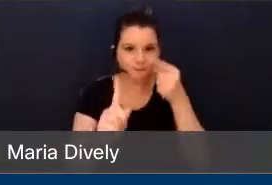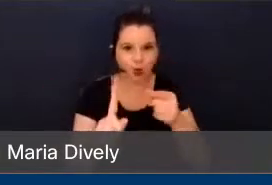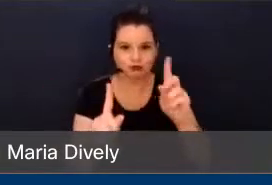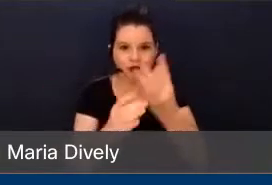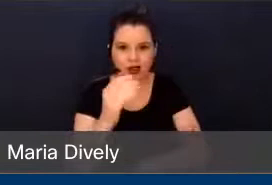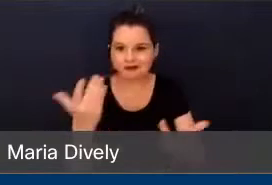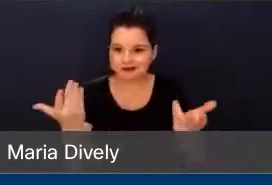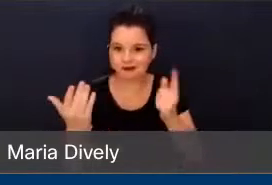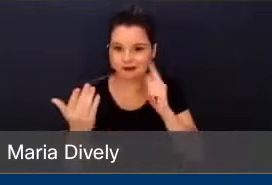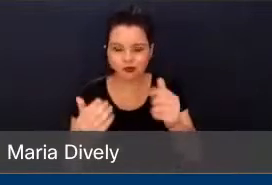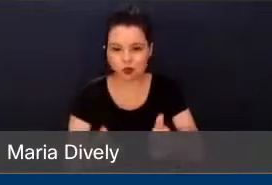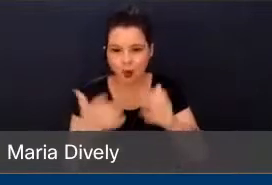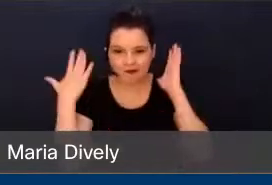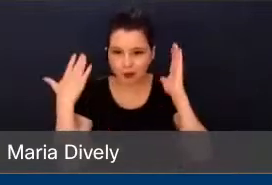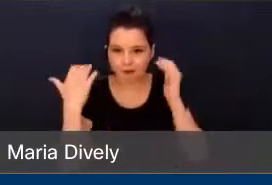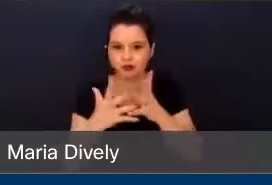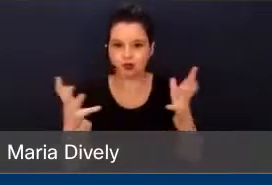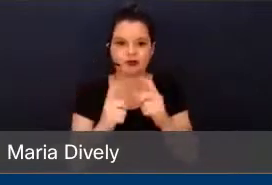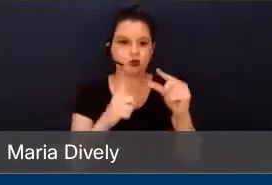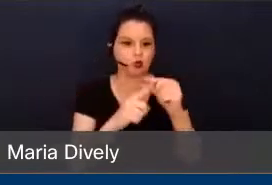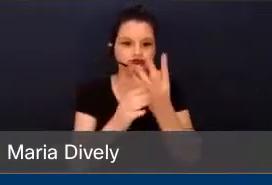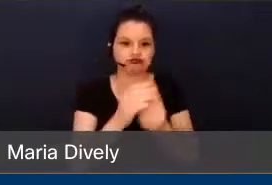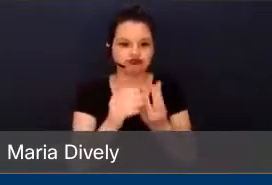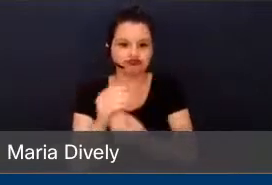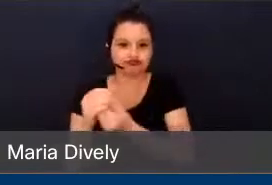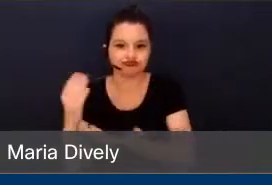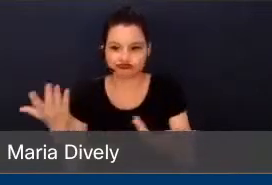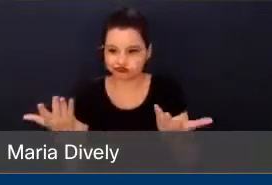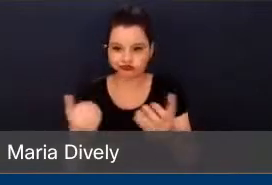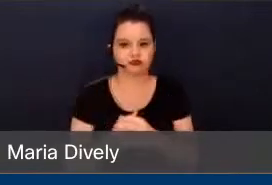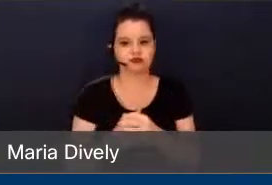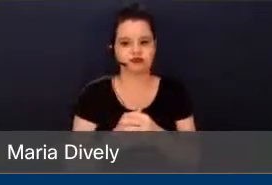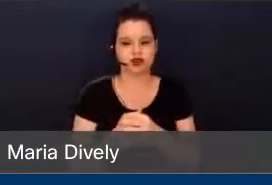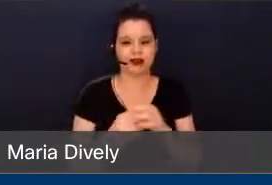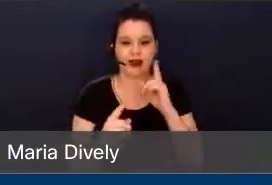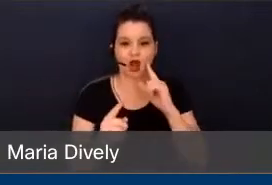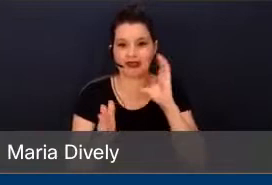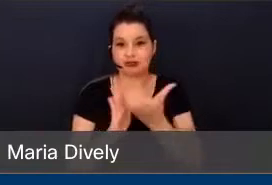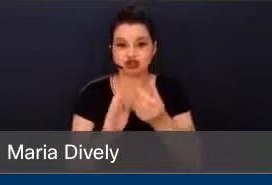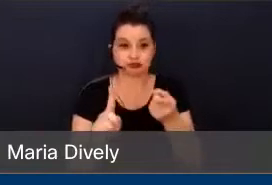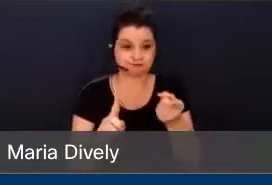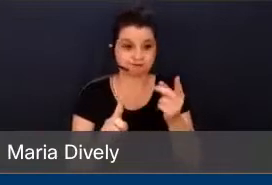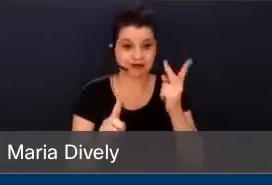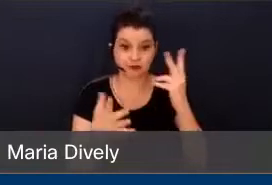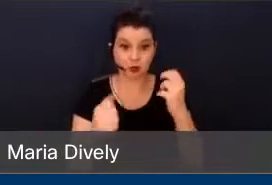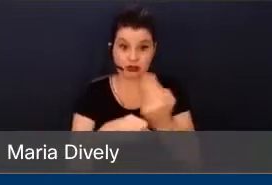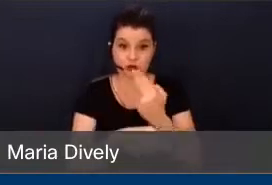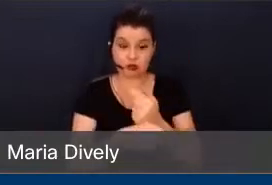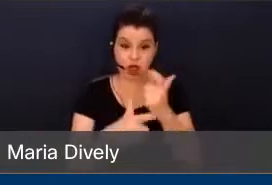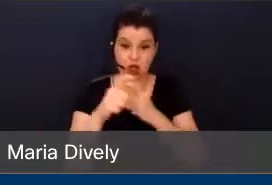Um, because it's too overwhelming and the words get lost, um, on, on the image. Um, if you wanted to use a large image like that,